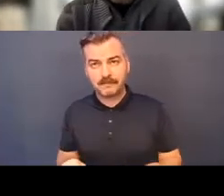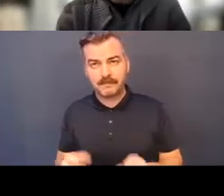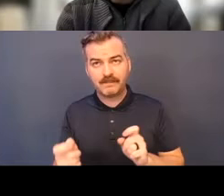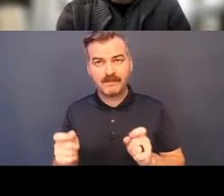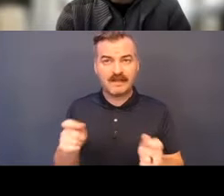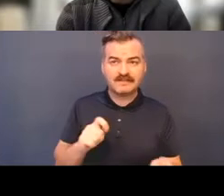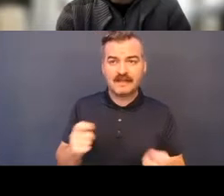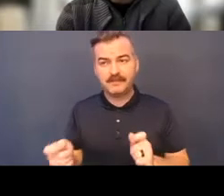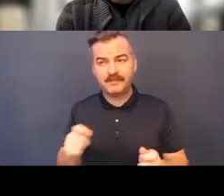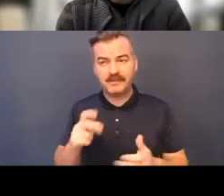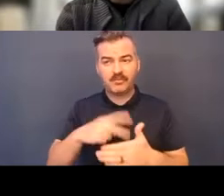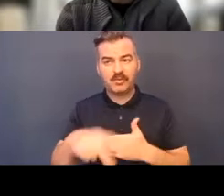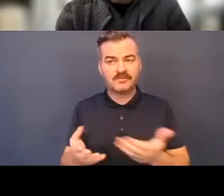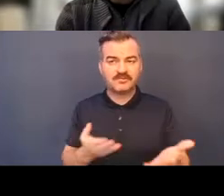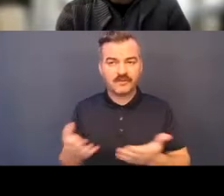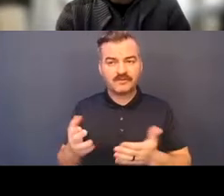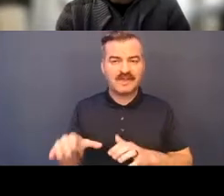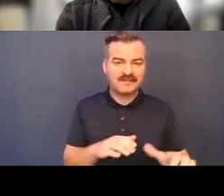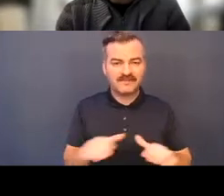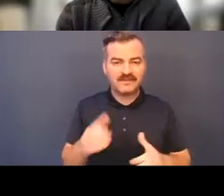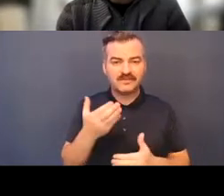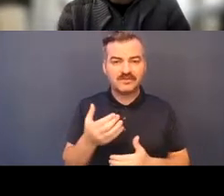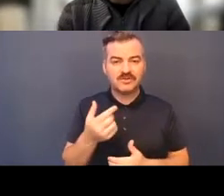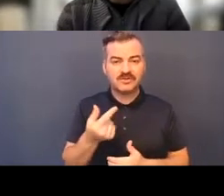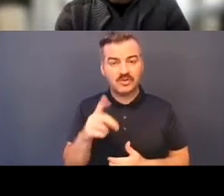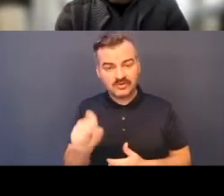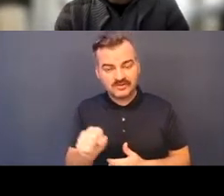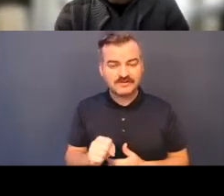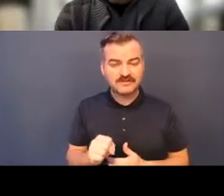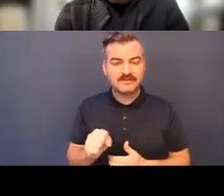15:42:04 of programs, services activities goods facilities privileges advantages or